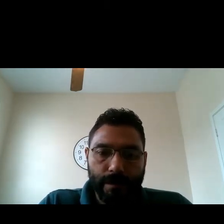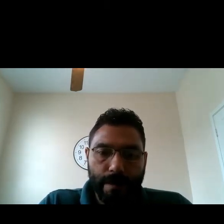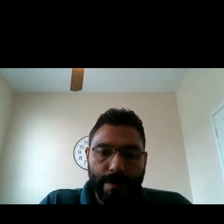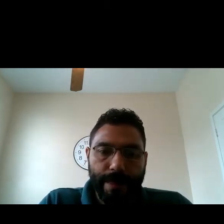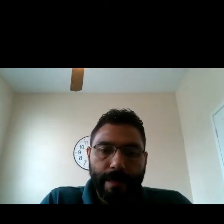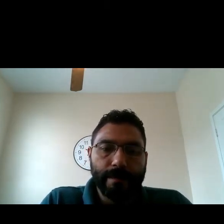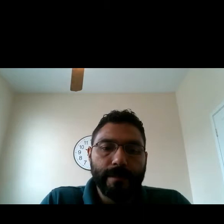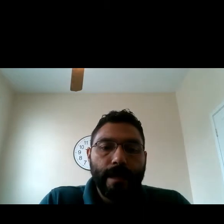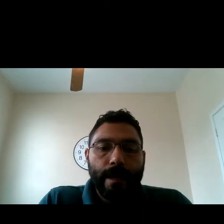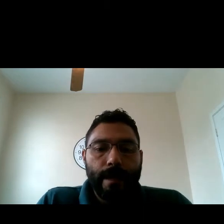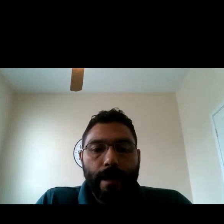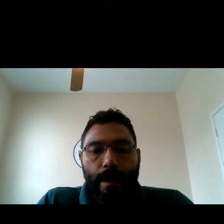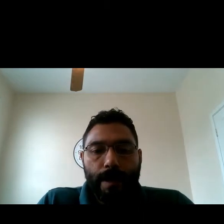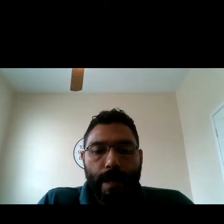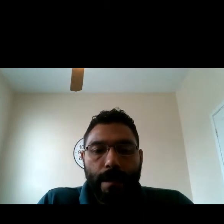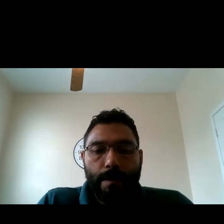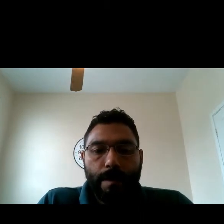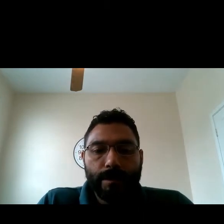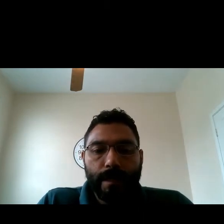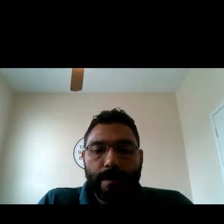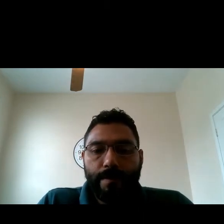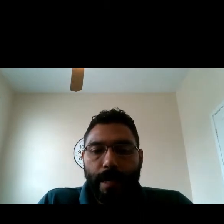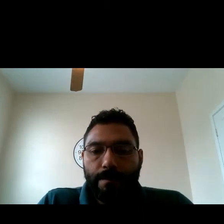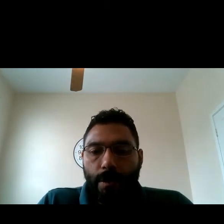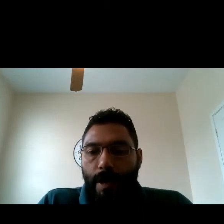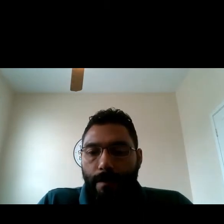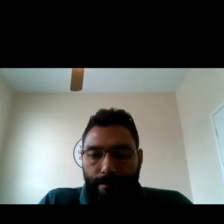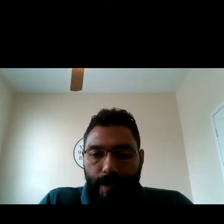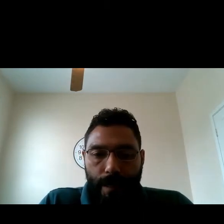those type of things, we have a Representative Payee Program,